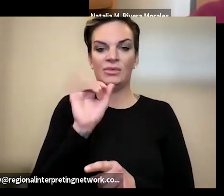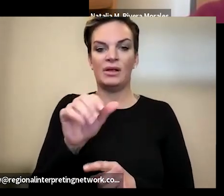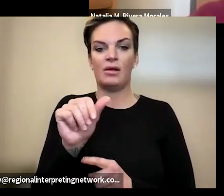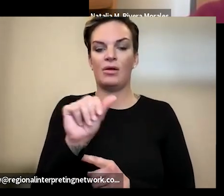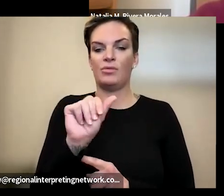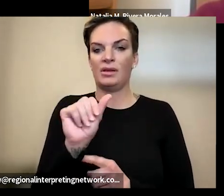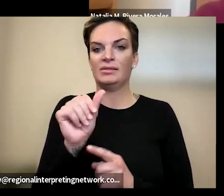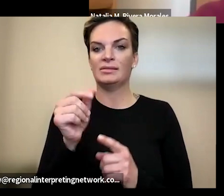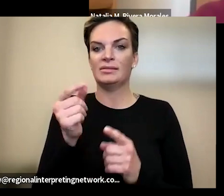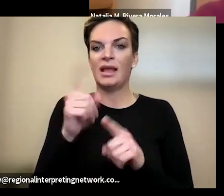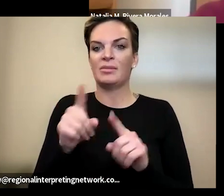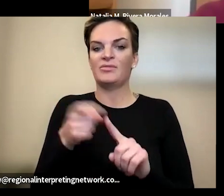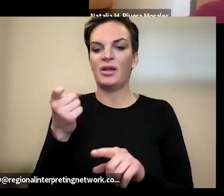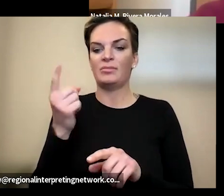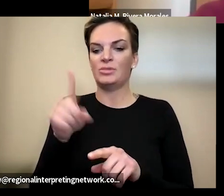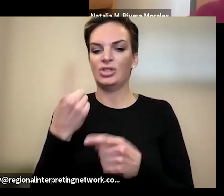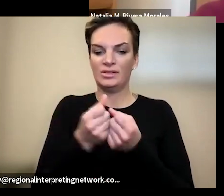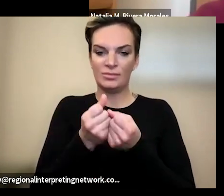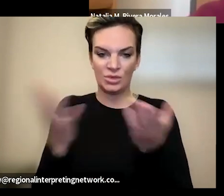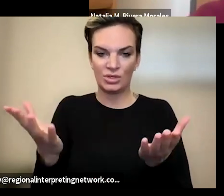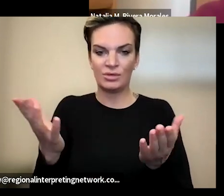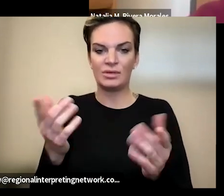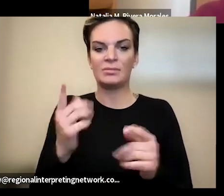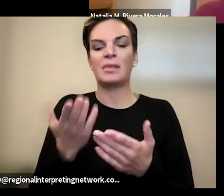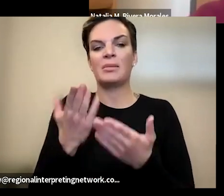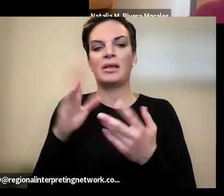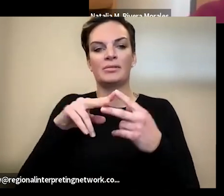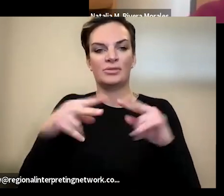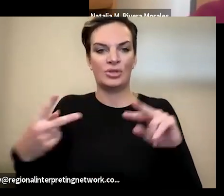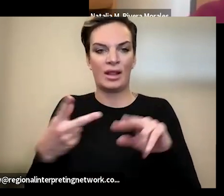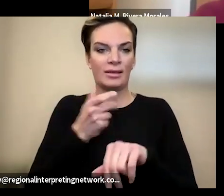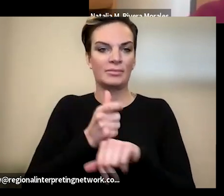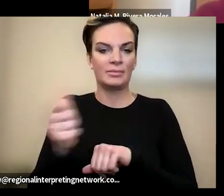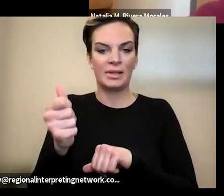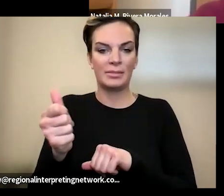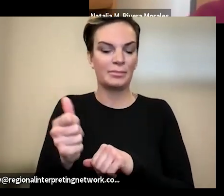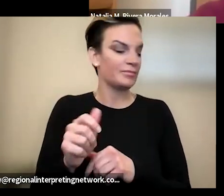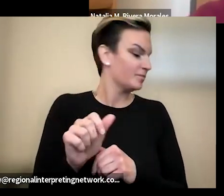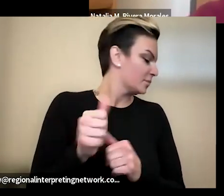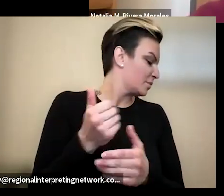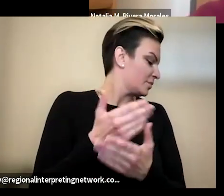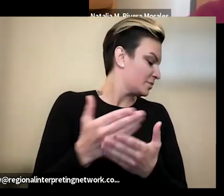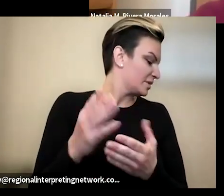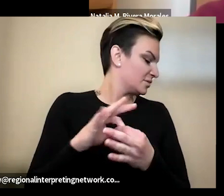happens from use, wear and tear, possibly different genetic components. Other kinds of arthritis are